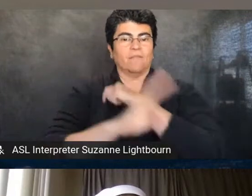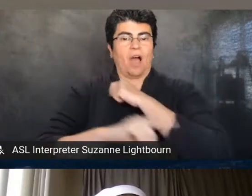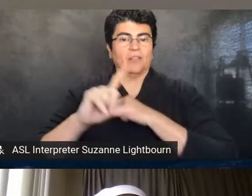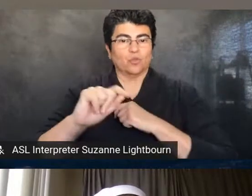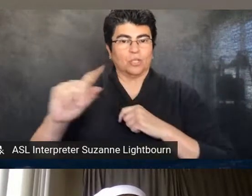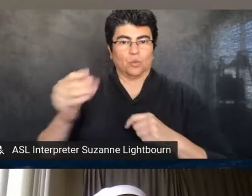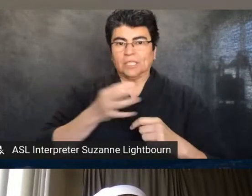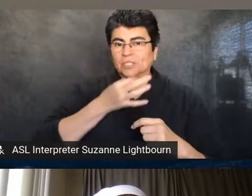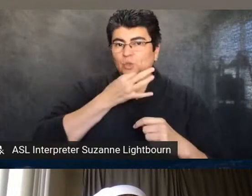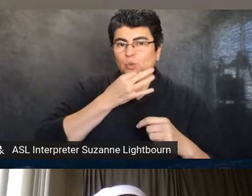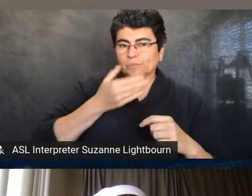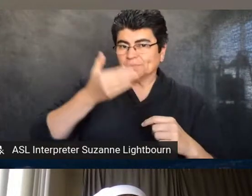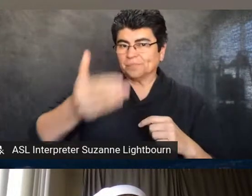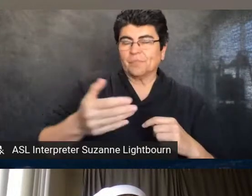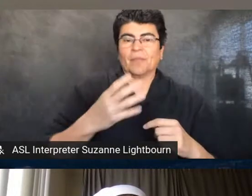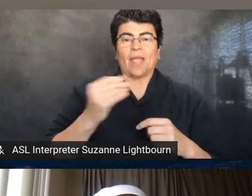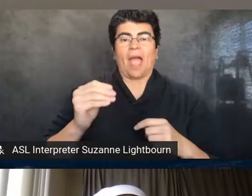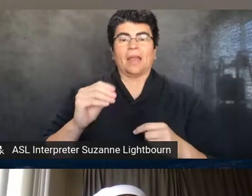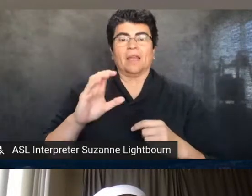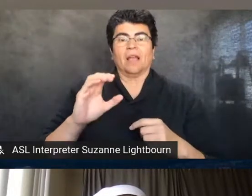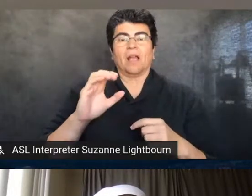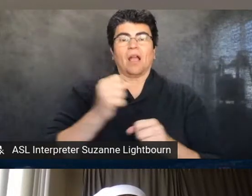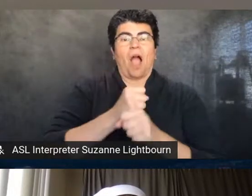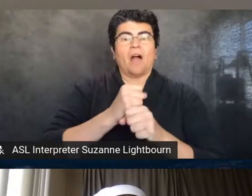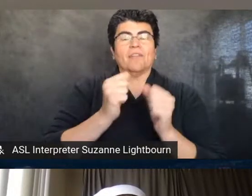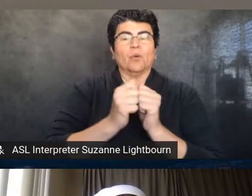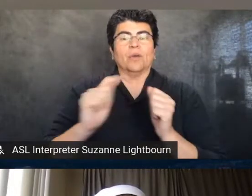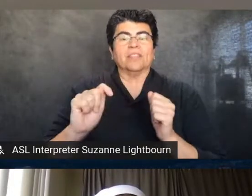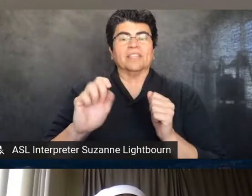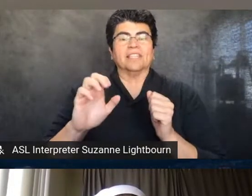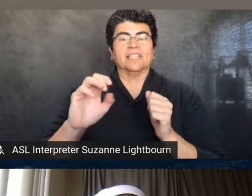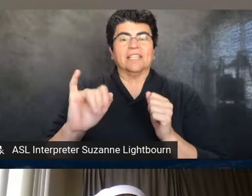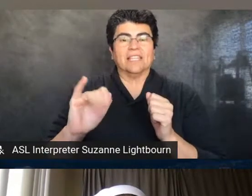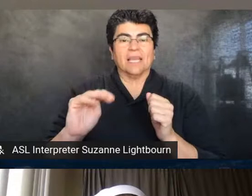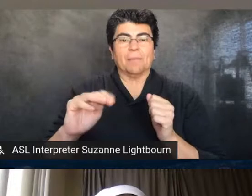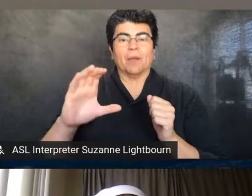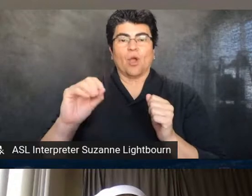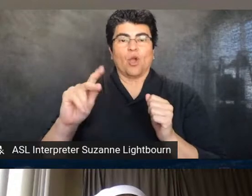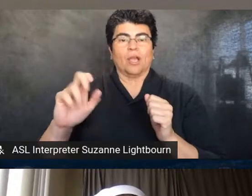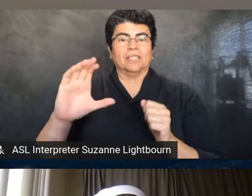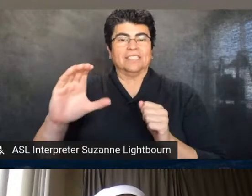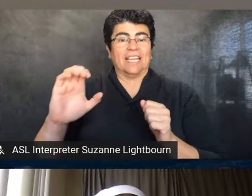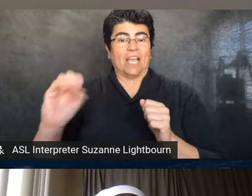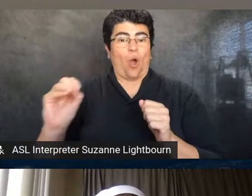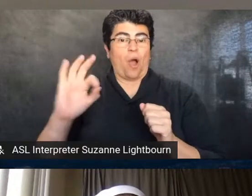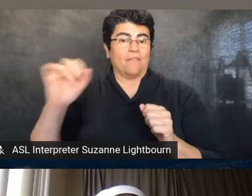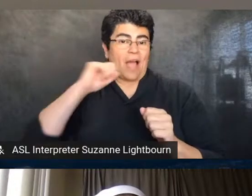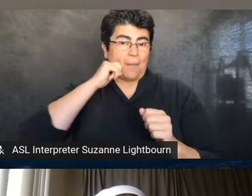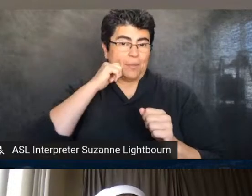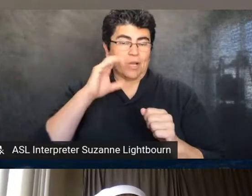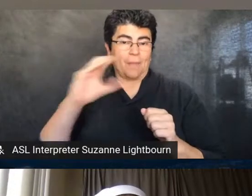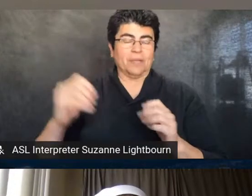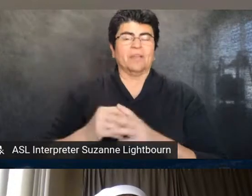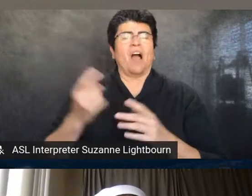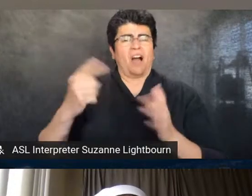and "Coffee With Tim Cook, CEO of Apple." She has also appeared in modeling campaigns